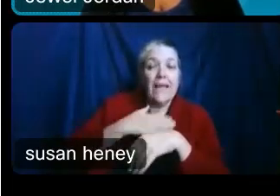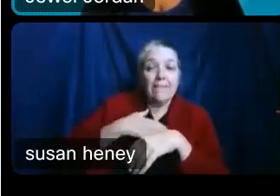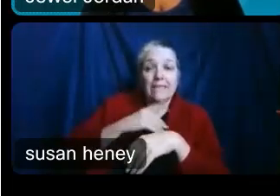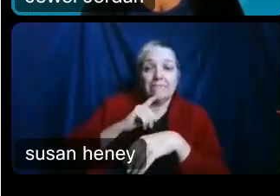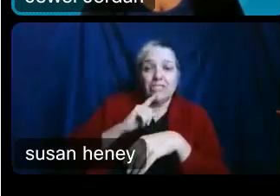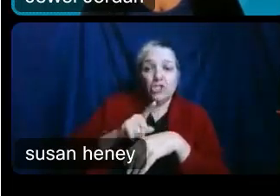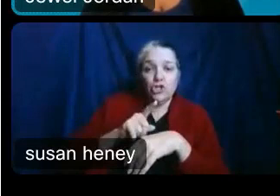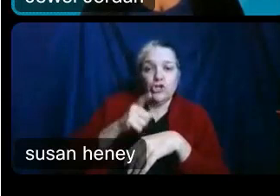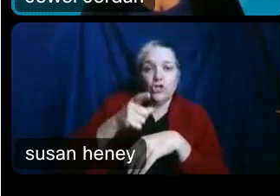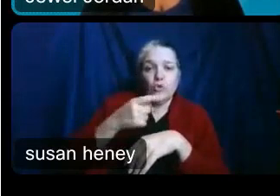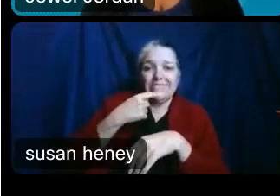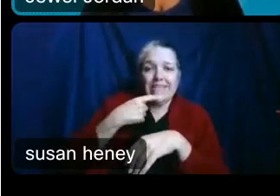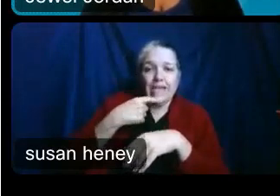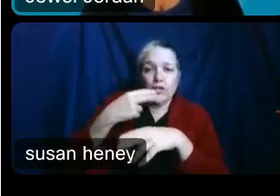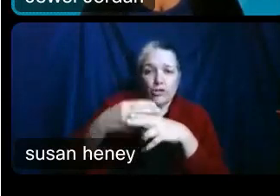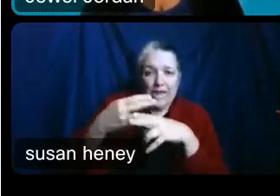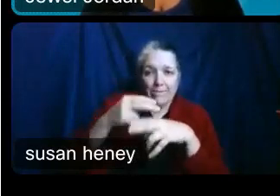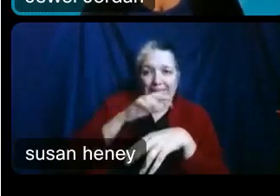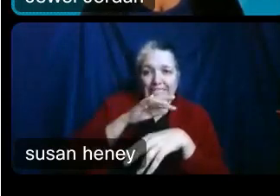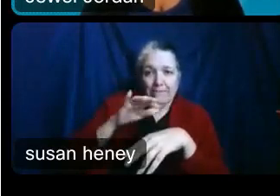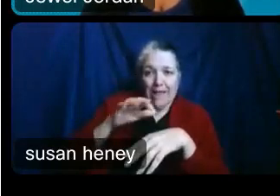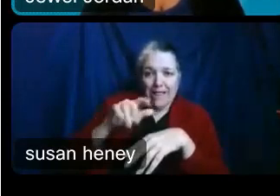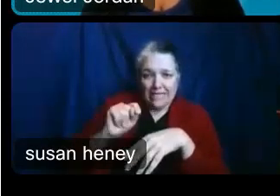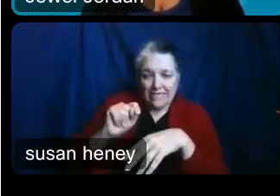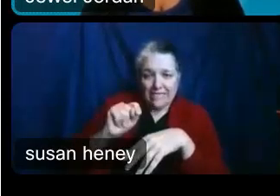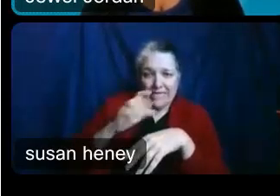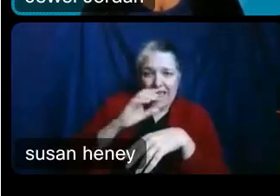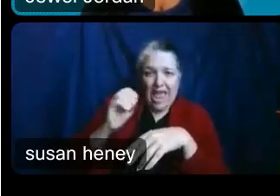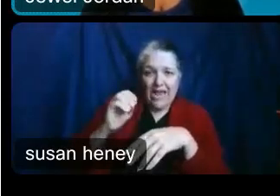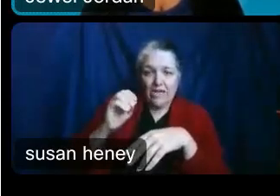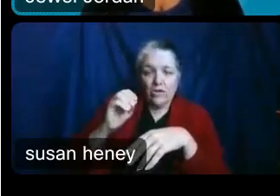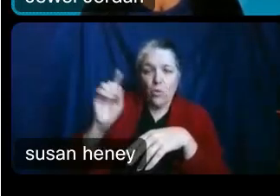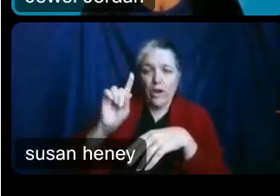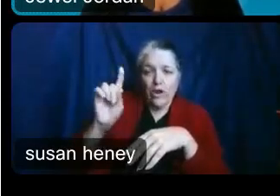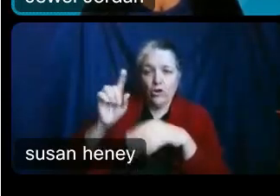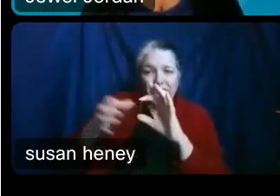and spell your name and provide your affiliation. And because we want to give everyone an opportunity